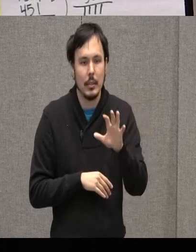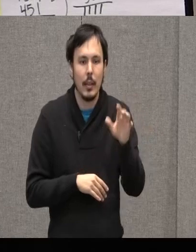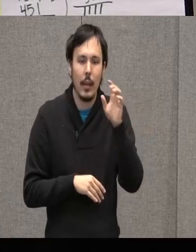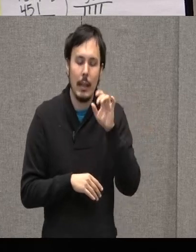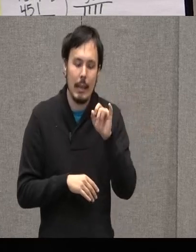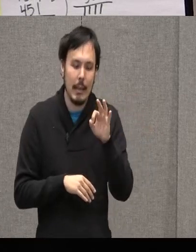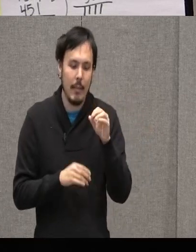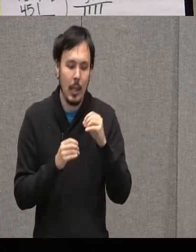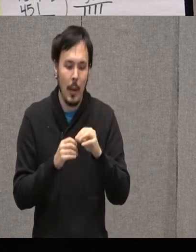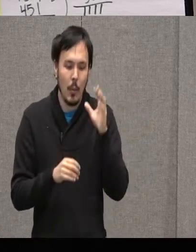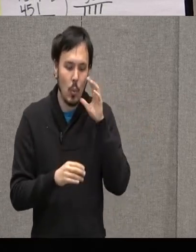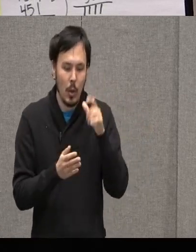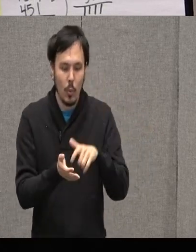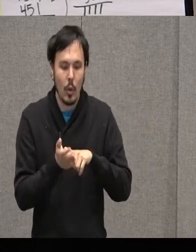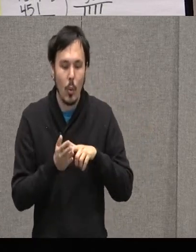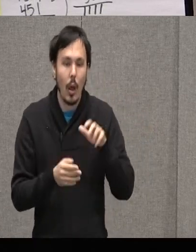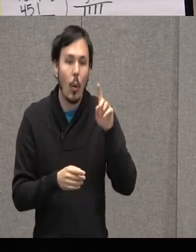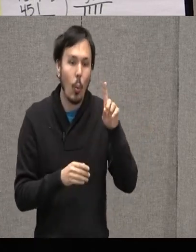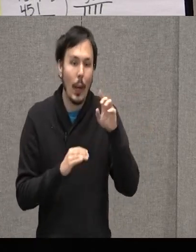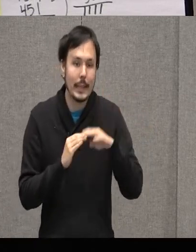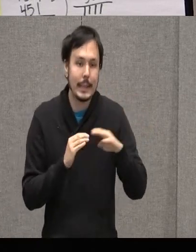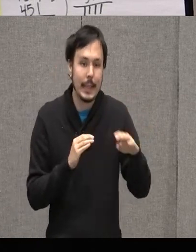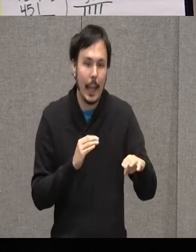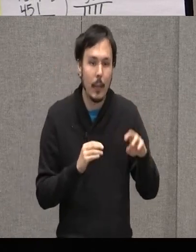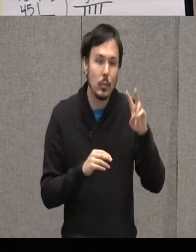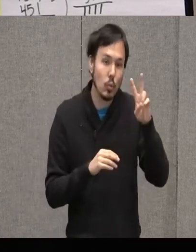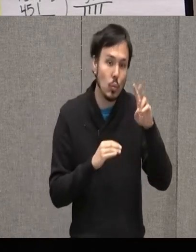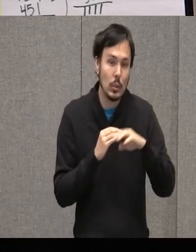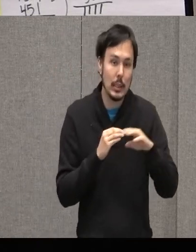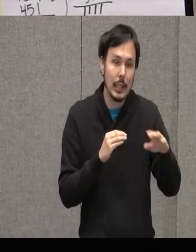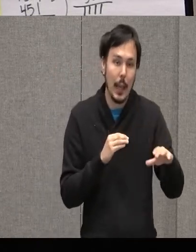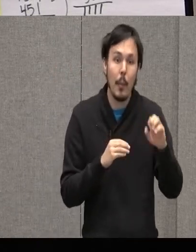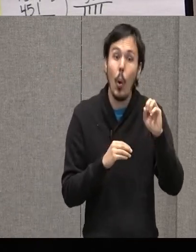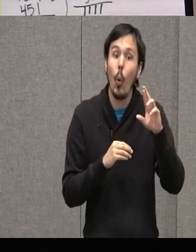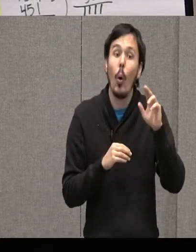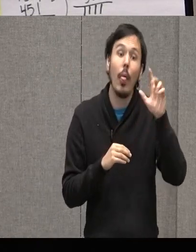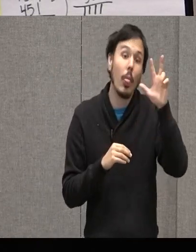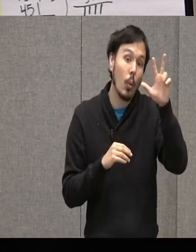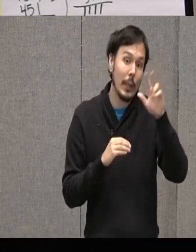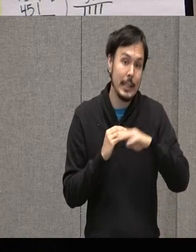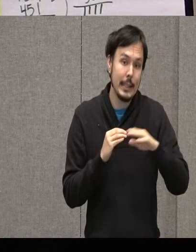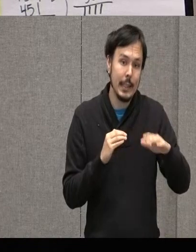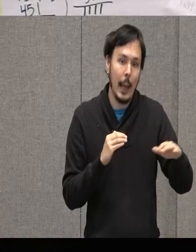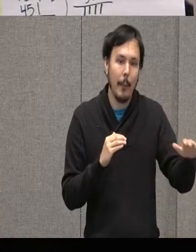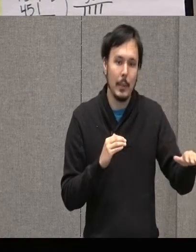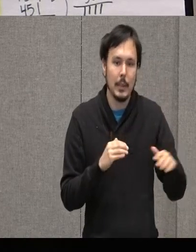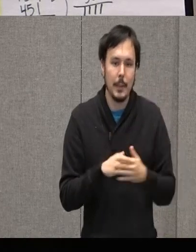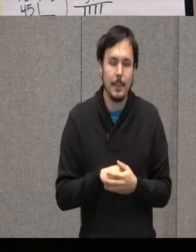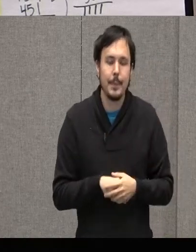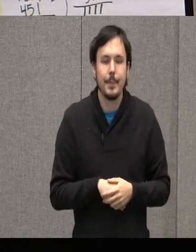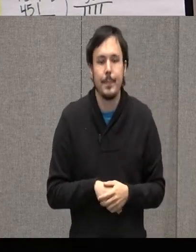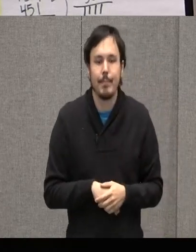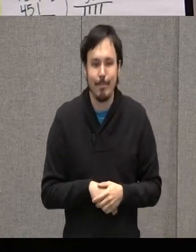number that would get turn into a palindrome after that many steps of working this process.